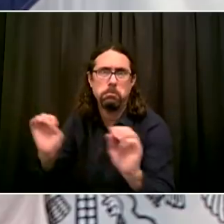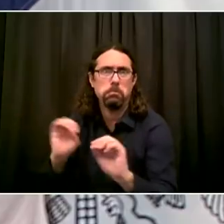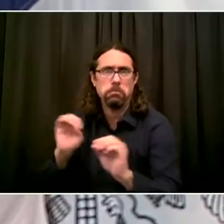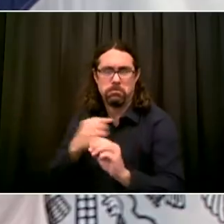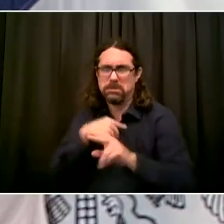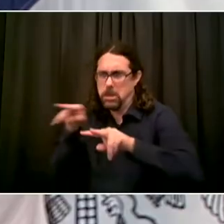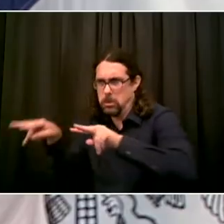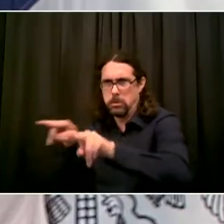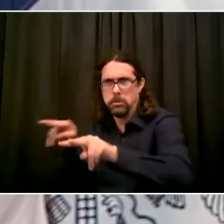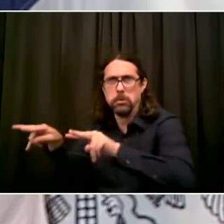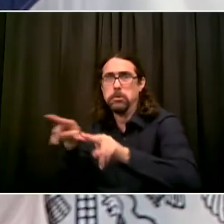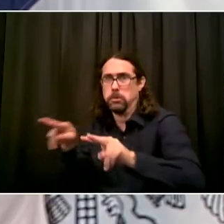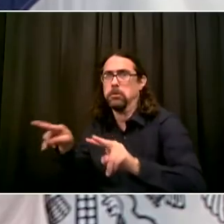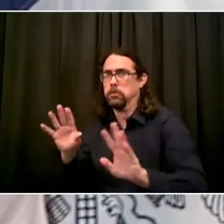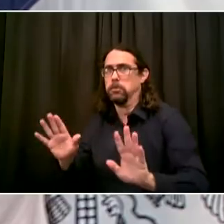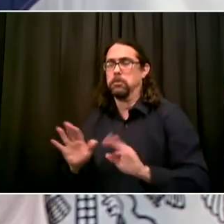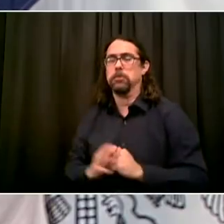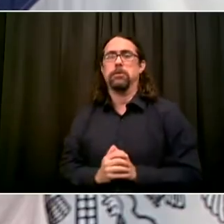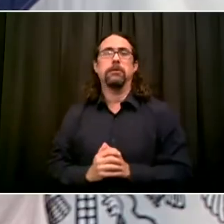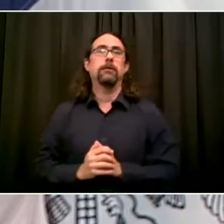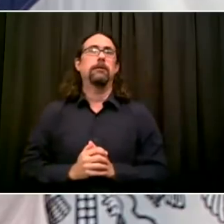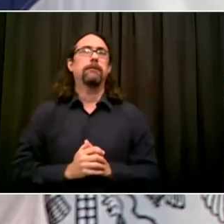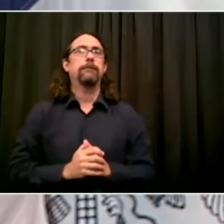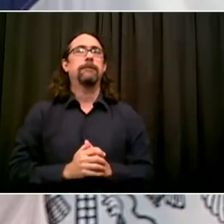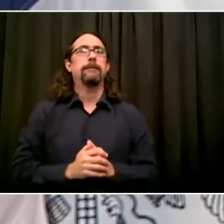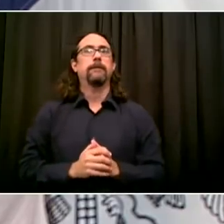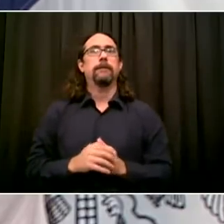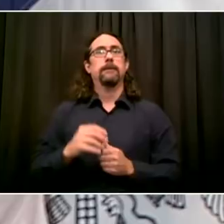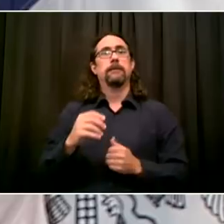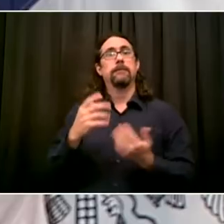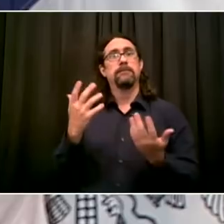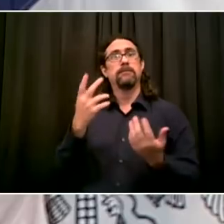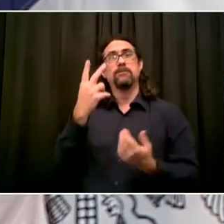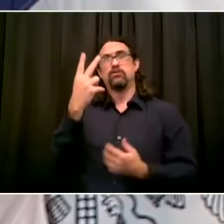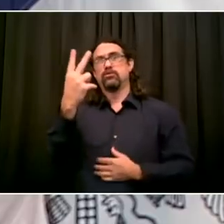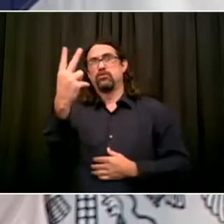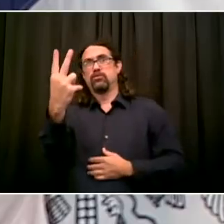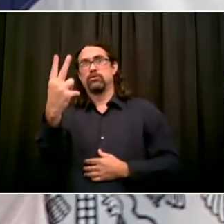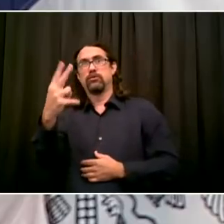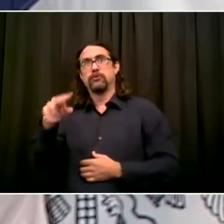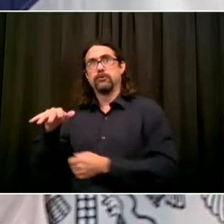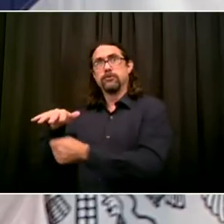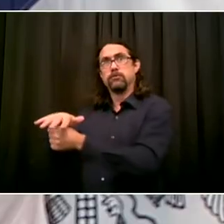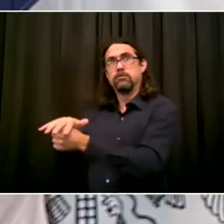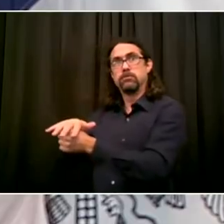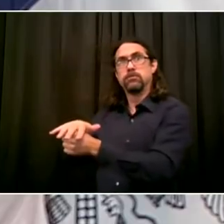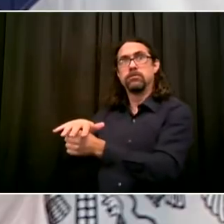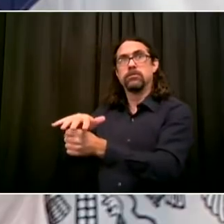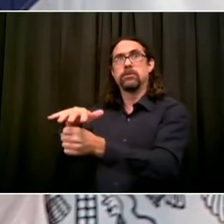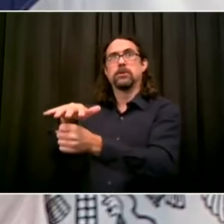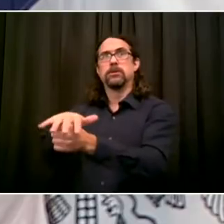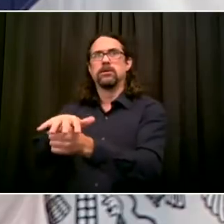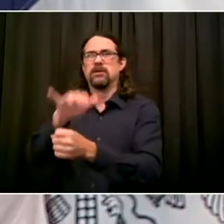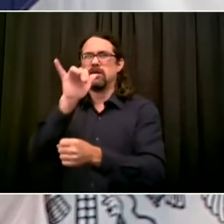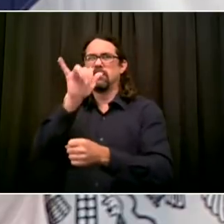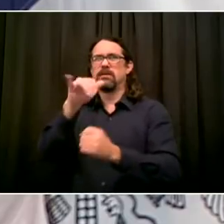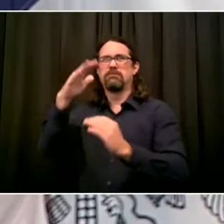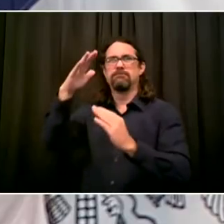SCHOOLS IN ONE OFHE TSE ZIP CODES THAT WERE TESTED .